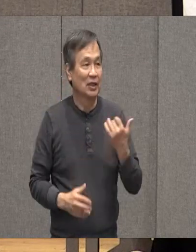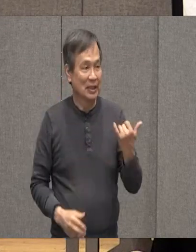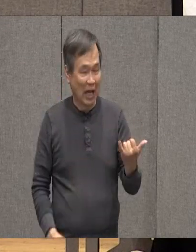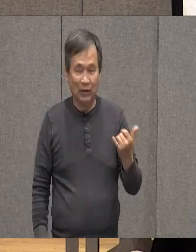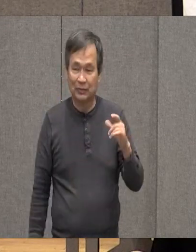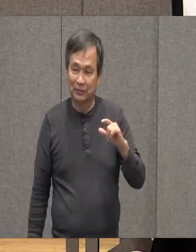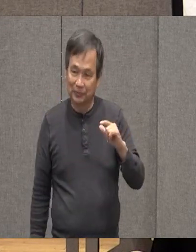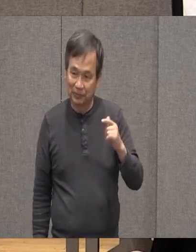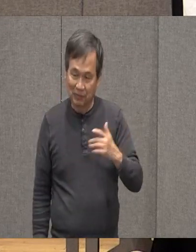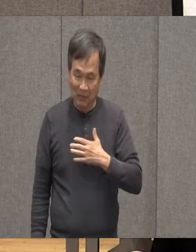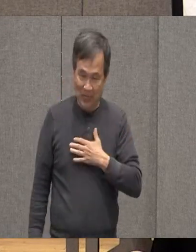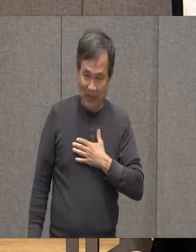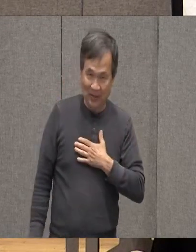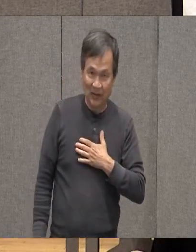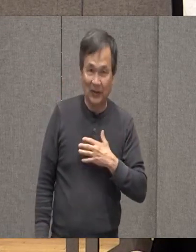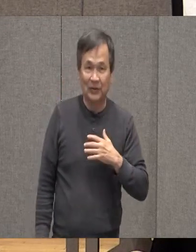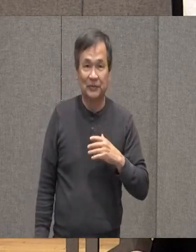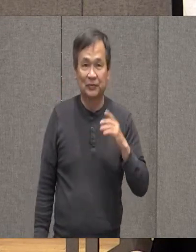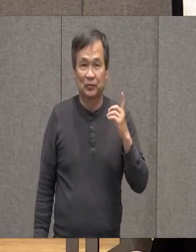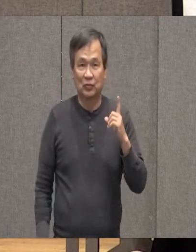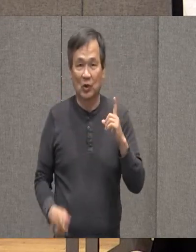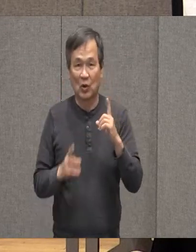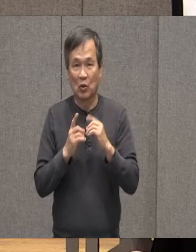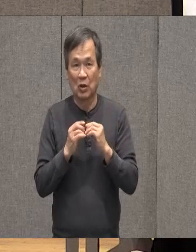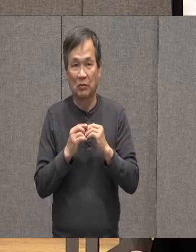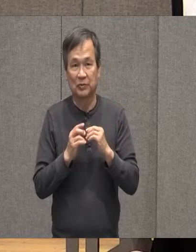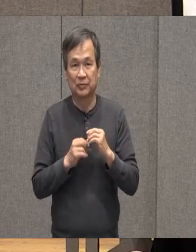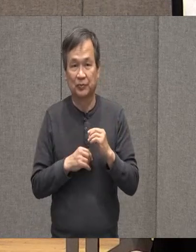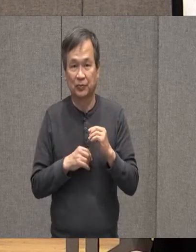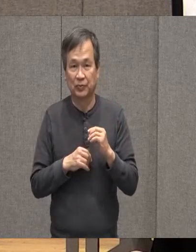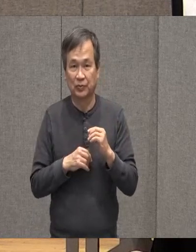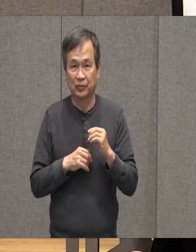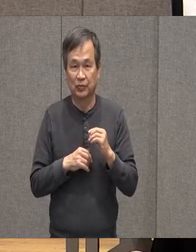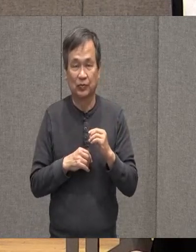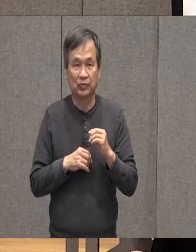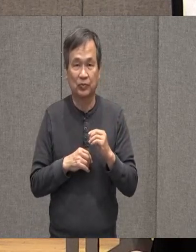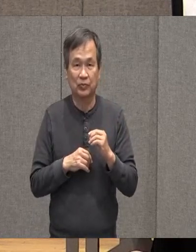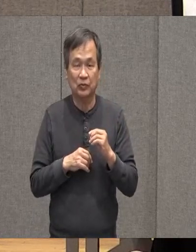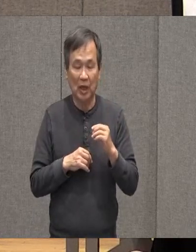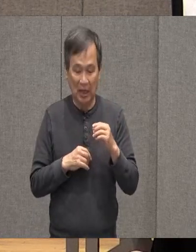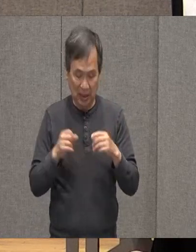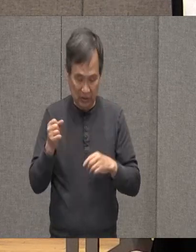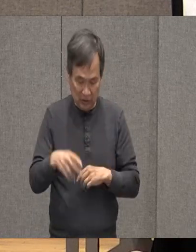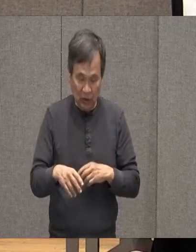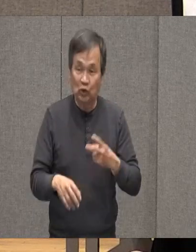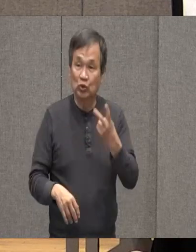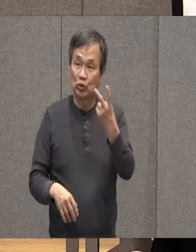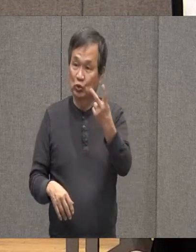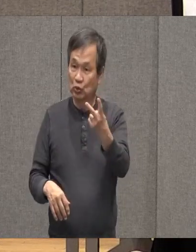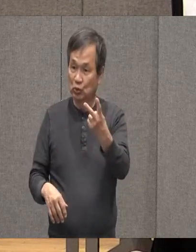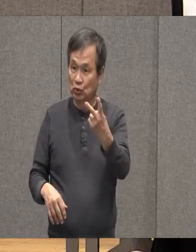All right let me do one more here really quick, I can go two more. So I'm going to move two spaces, remember one two.